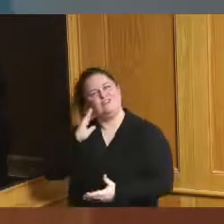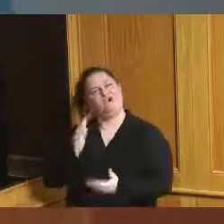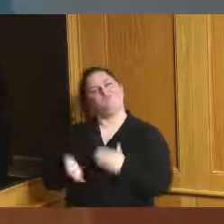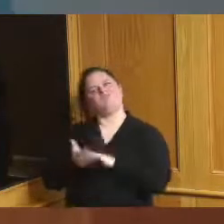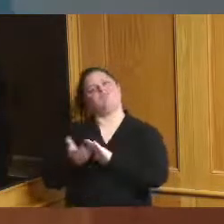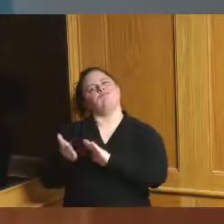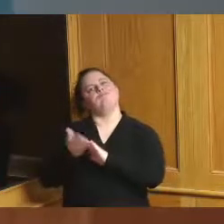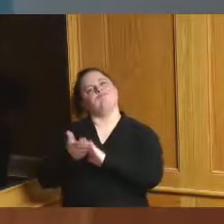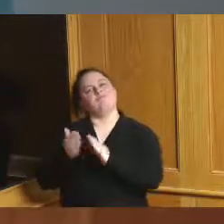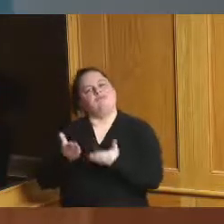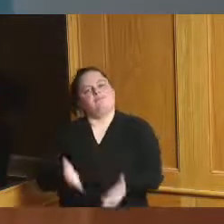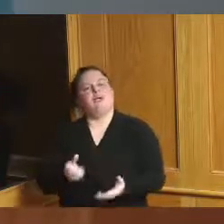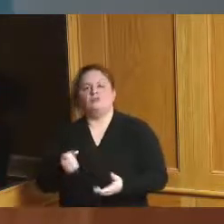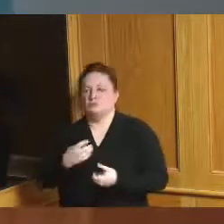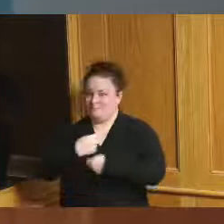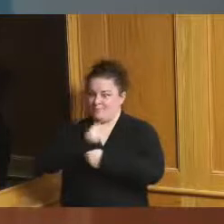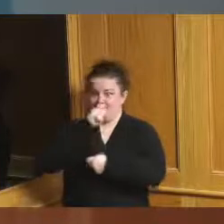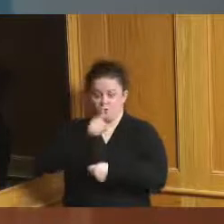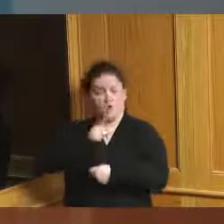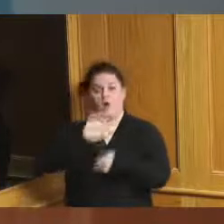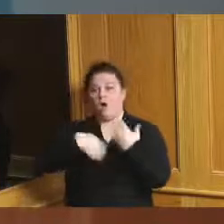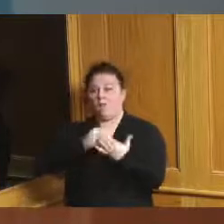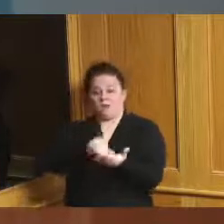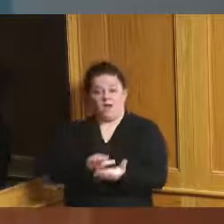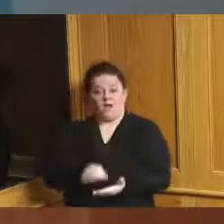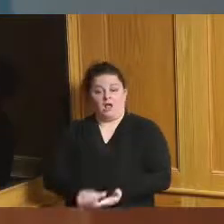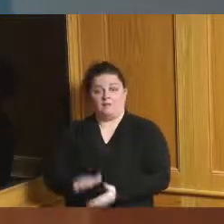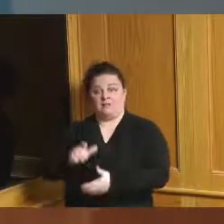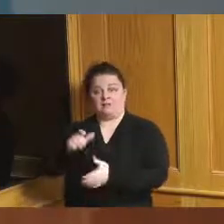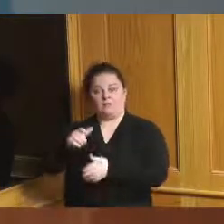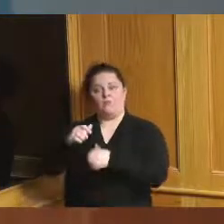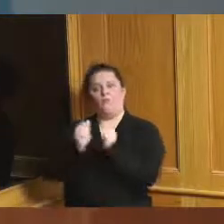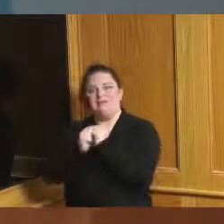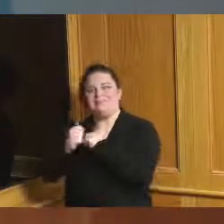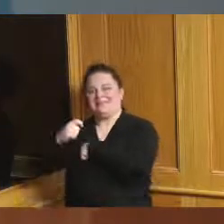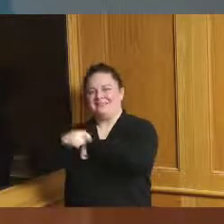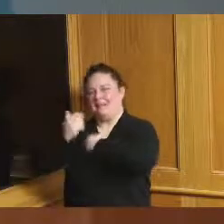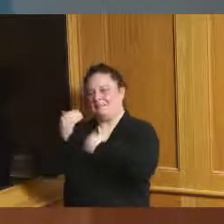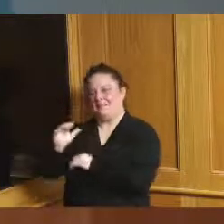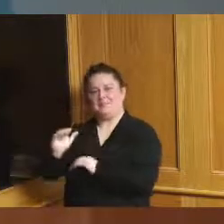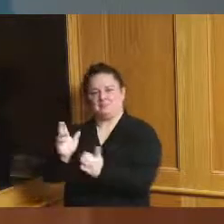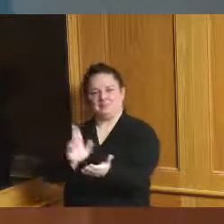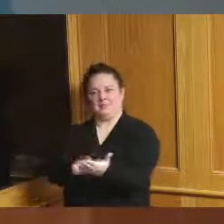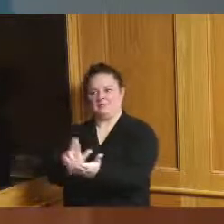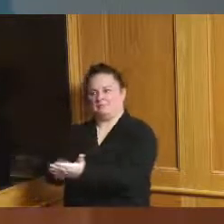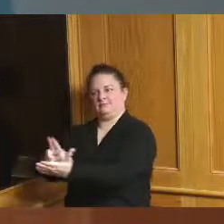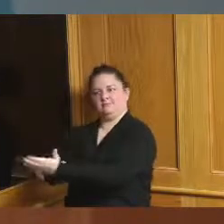that are timely get signed and that we don't have any kind of gap in service for the citizens of the